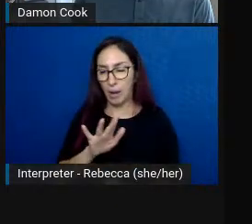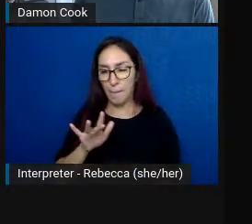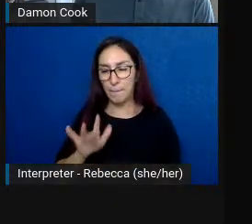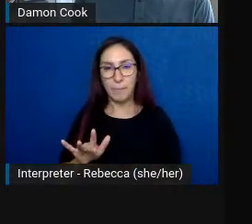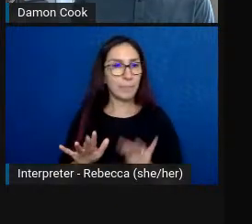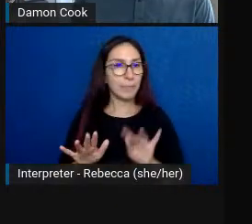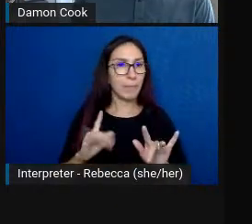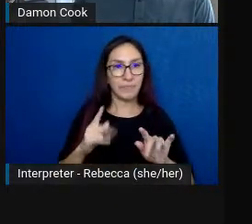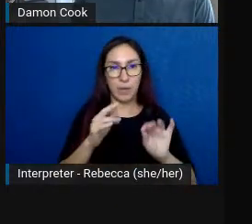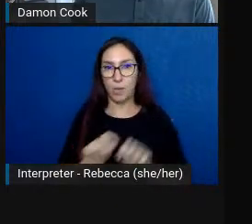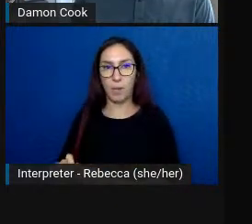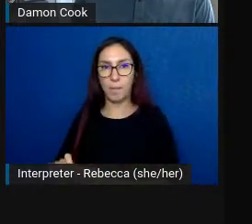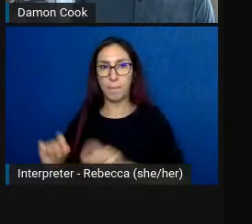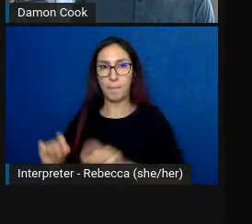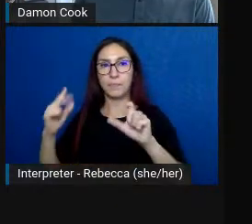This will dismiss the Dialog